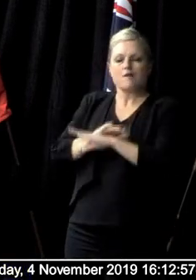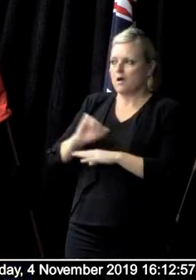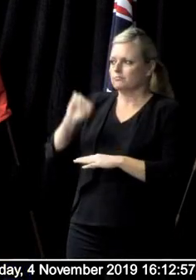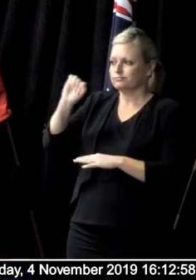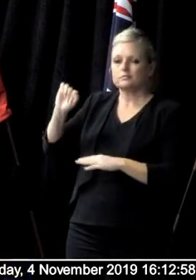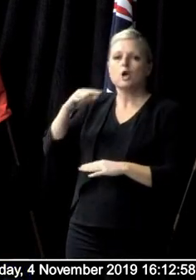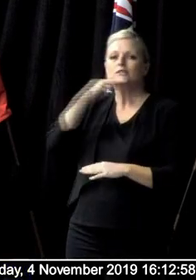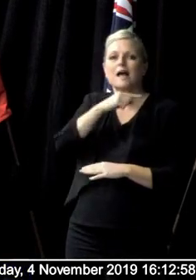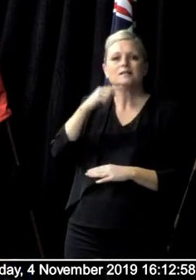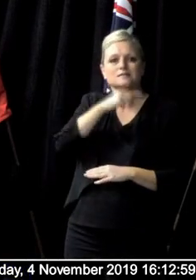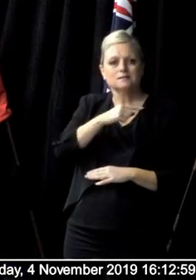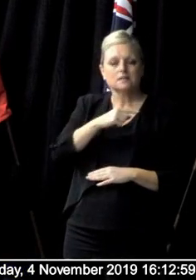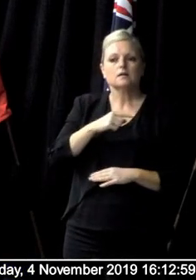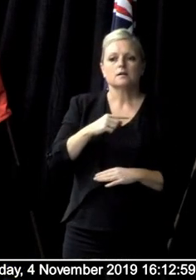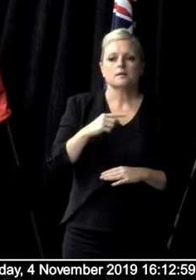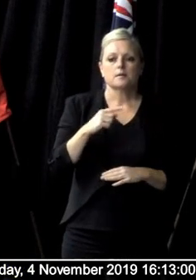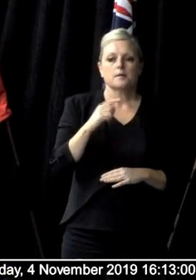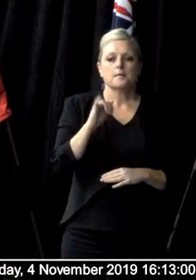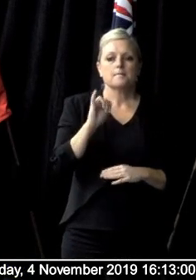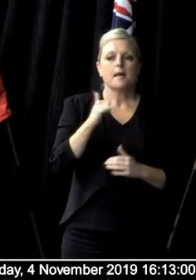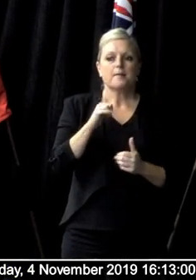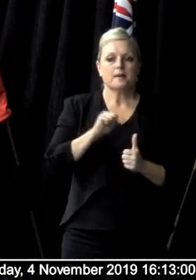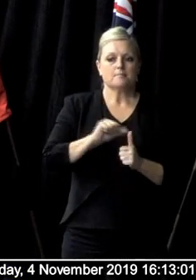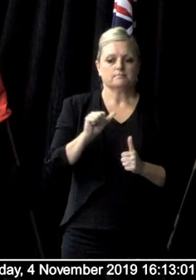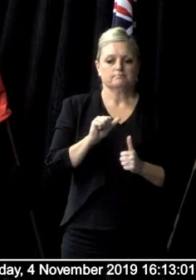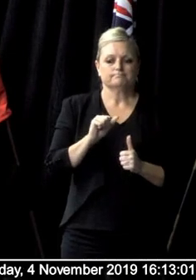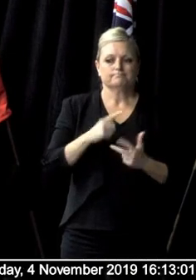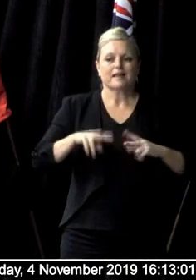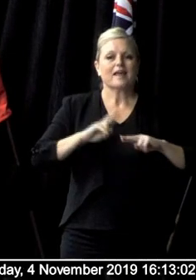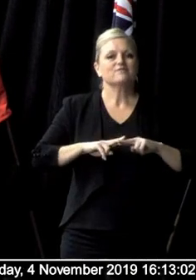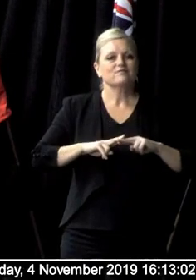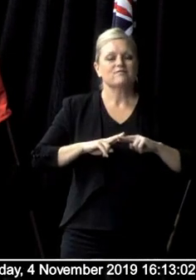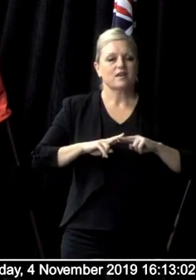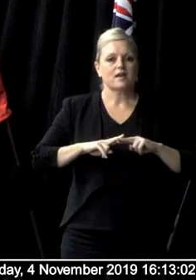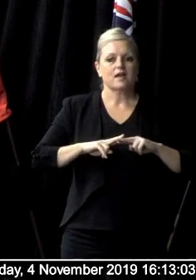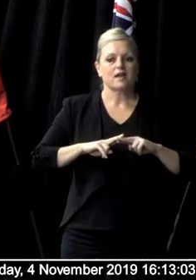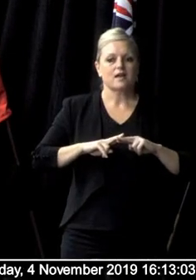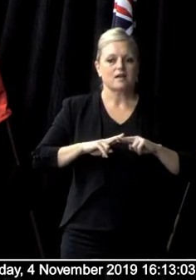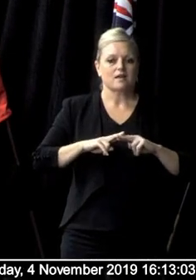It might be best, your Honour, for the non-publication order to extend to